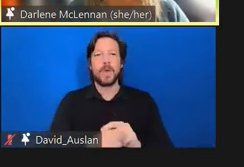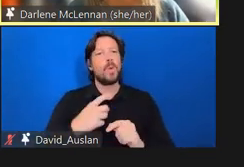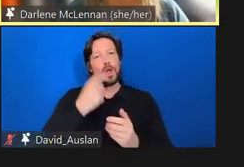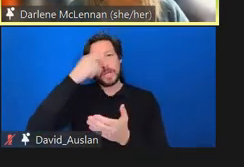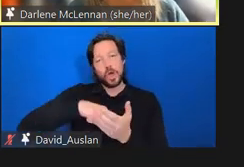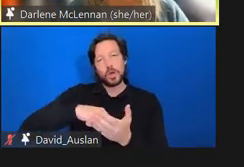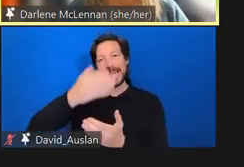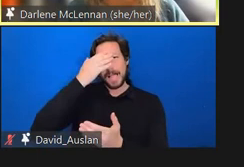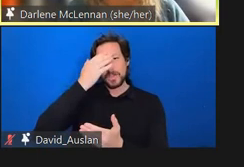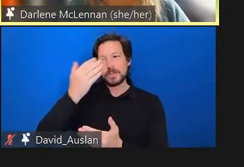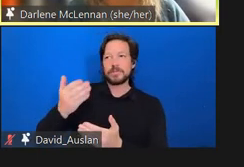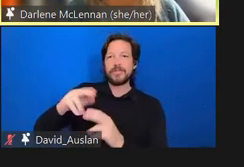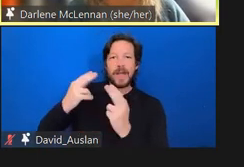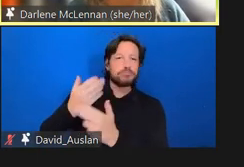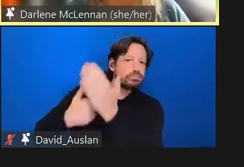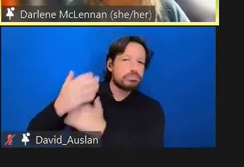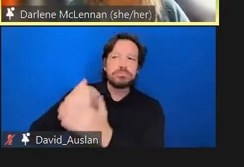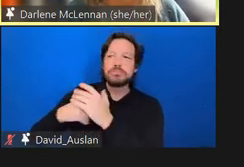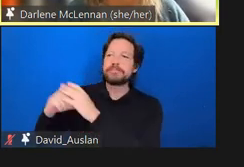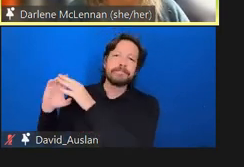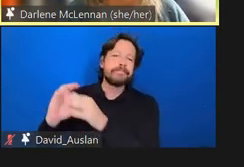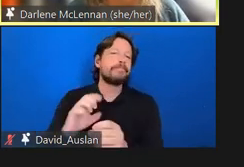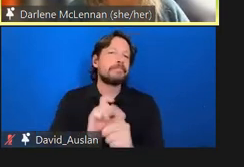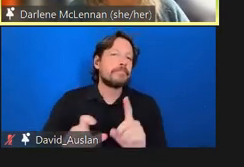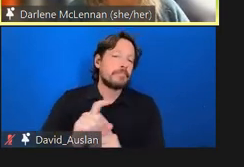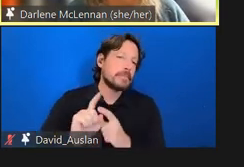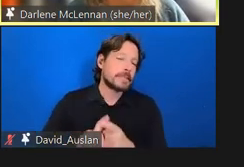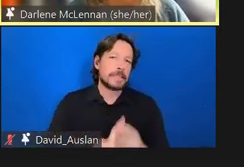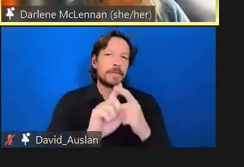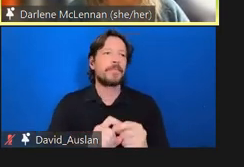their legacy to us and any Aboriginal and Torres Strait Islander people participating today.